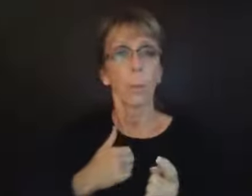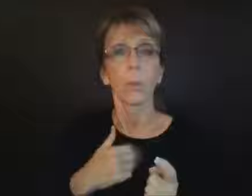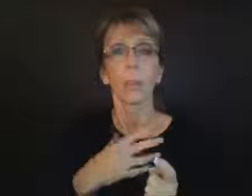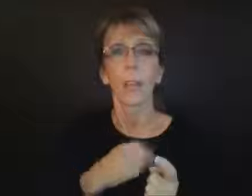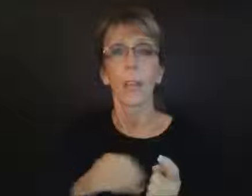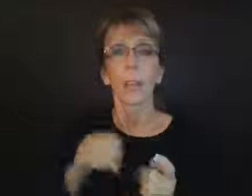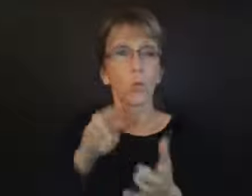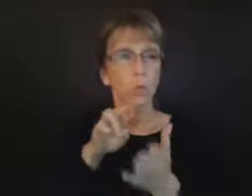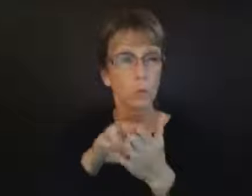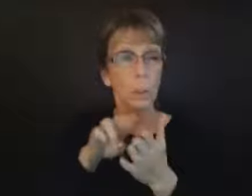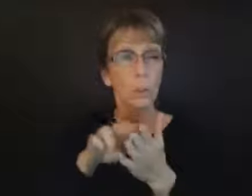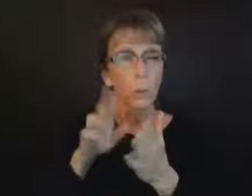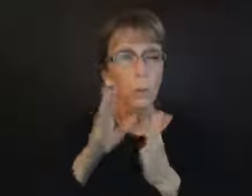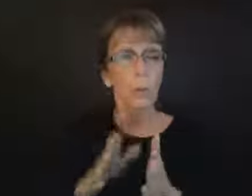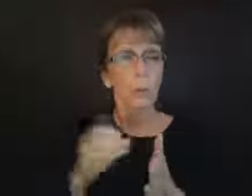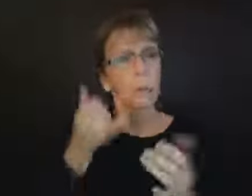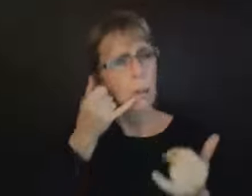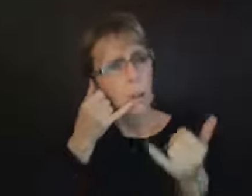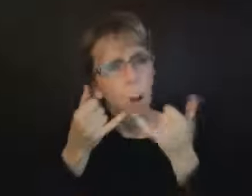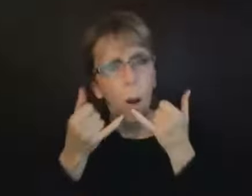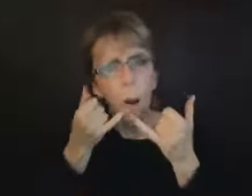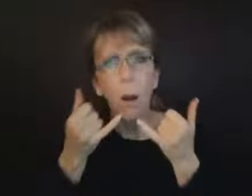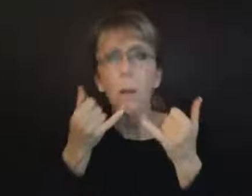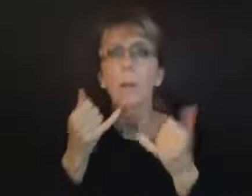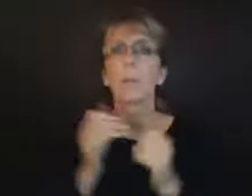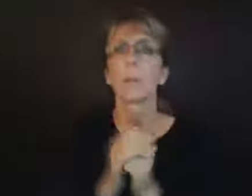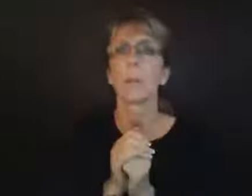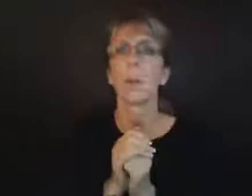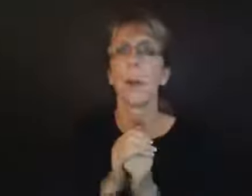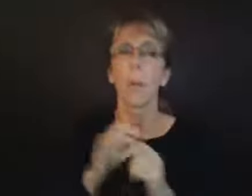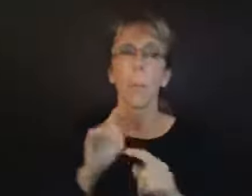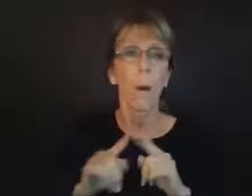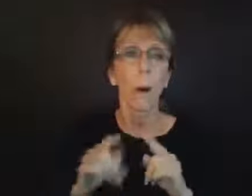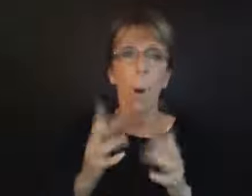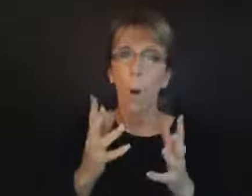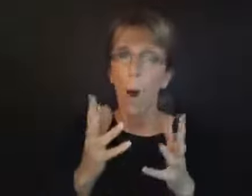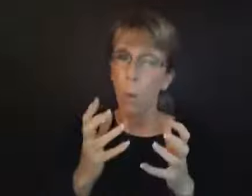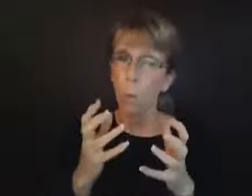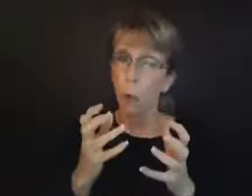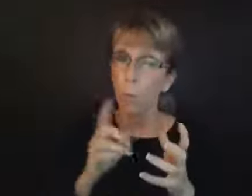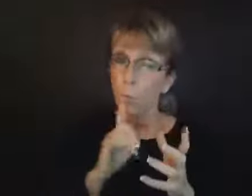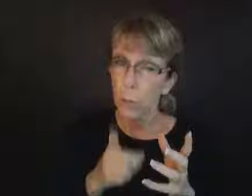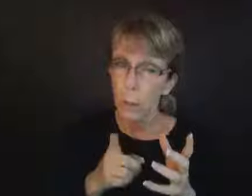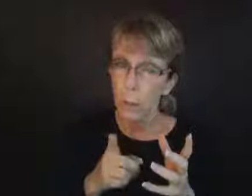and researchers, on phone calls. But what I really want